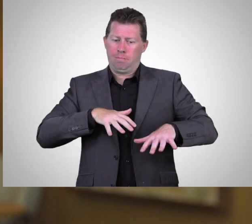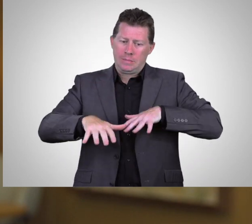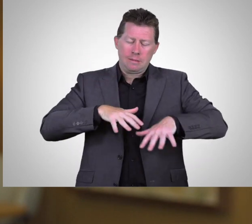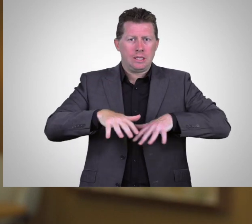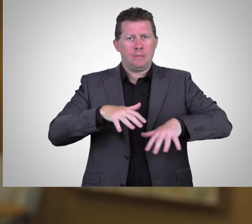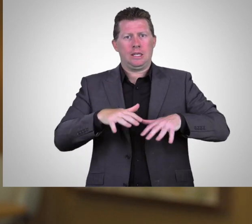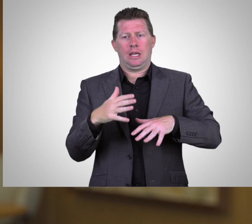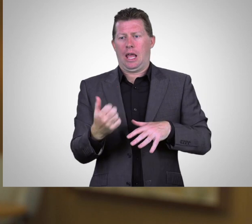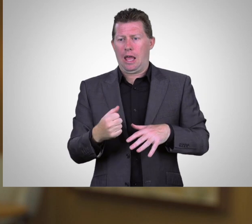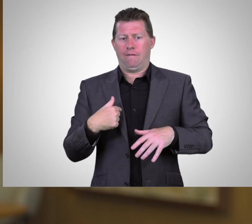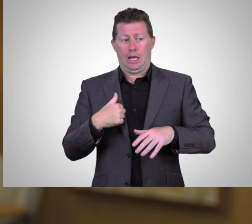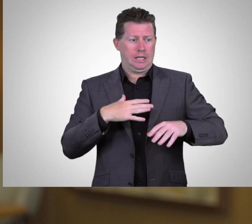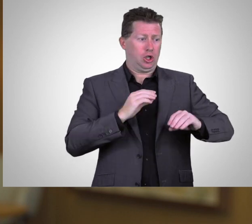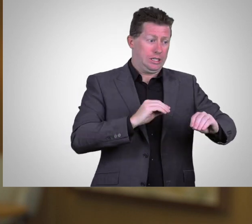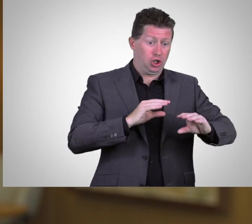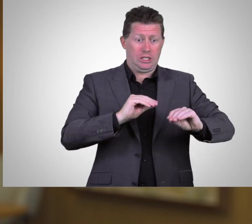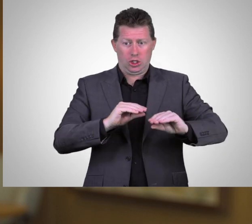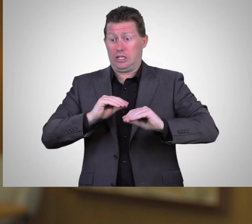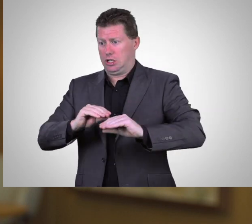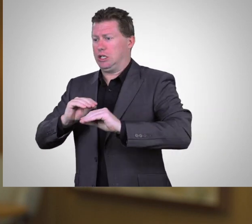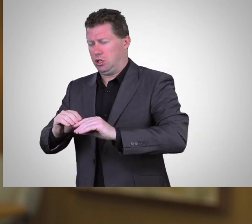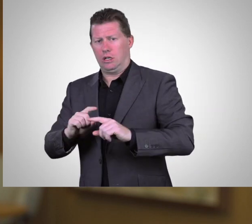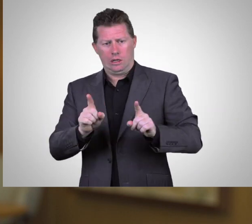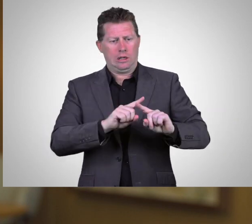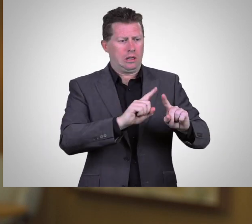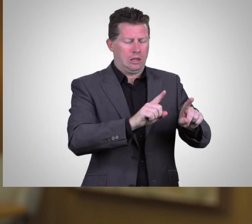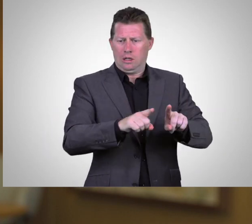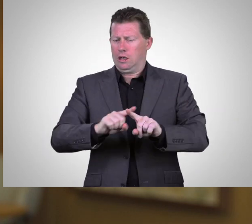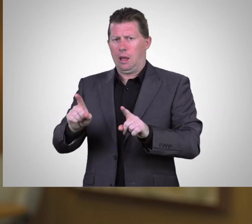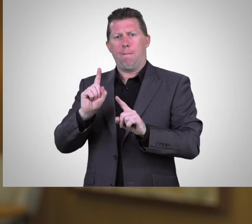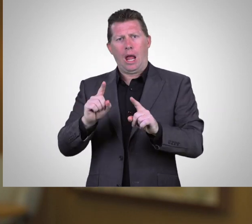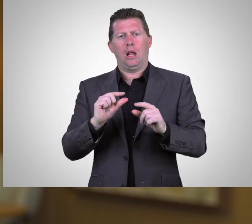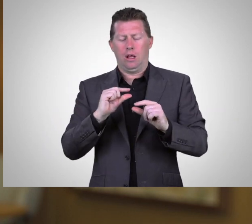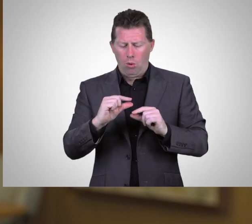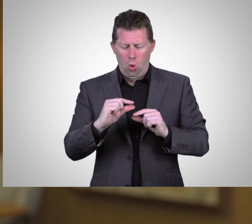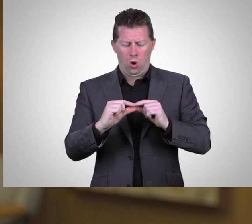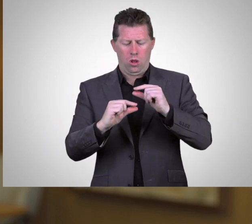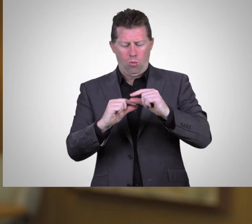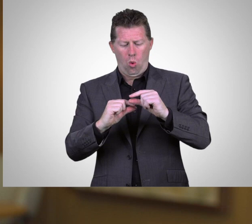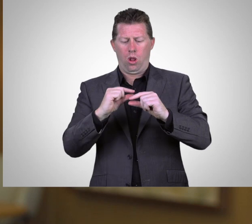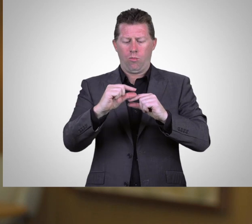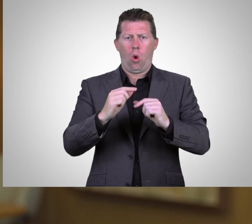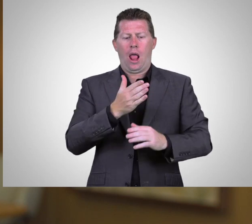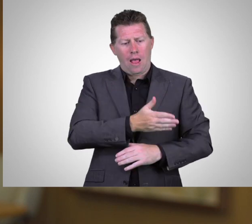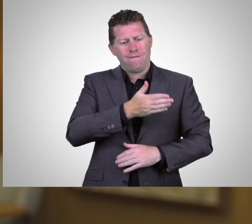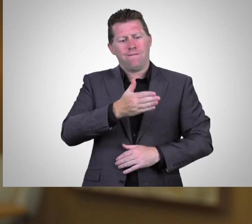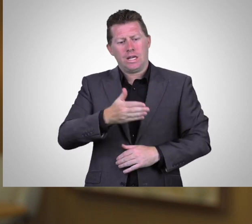competing demands on their time and energies but if you can just make a small improvement each time